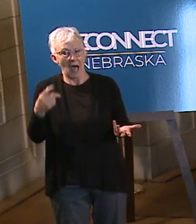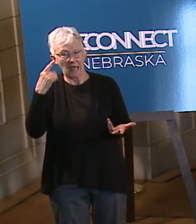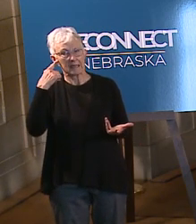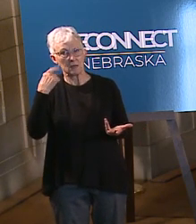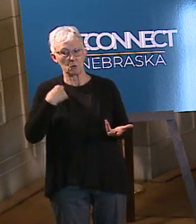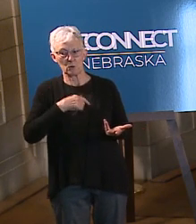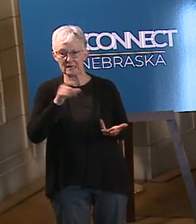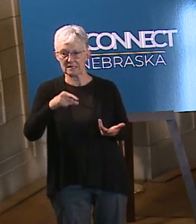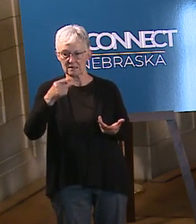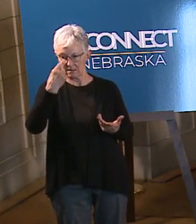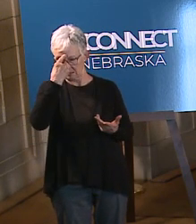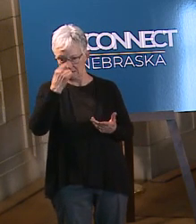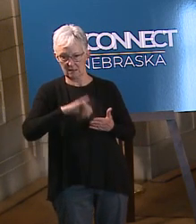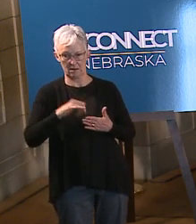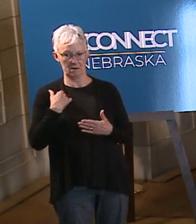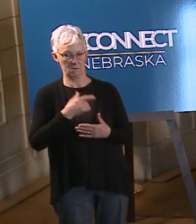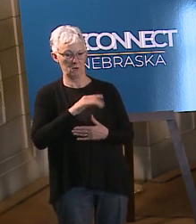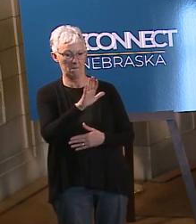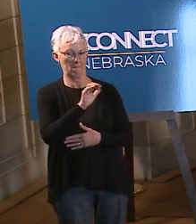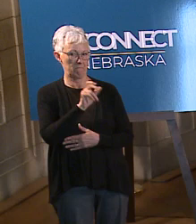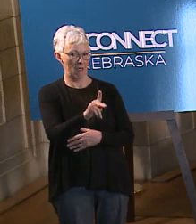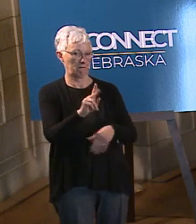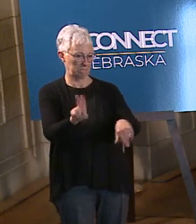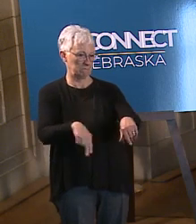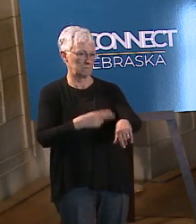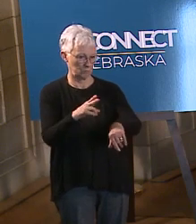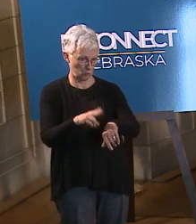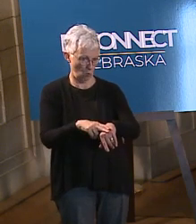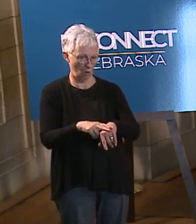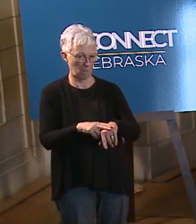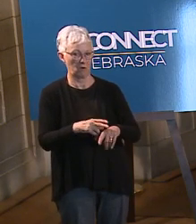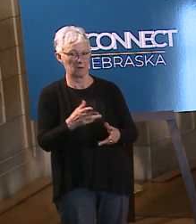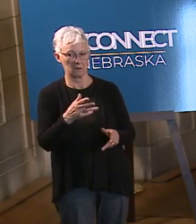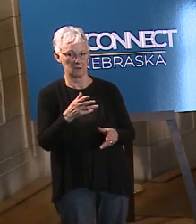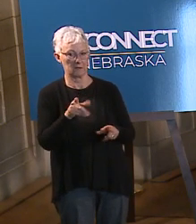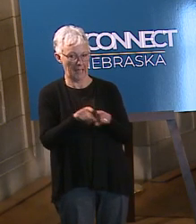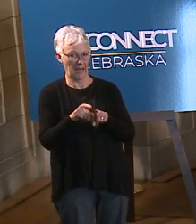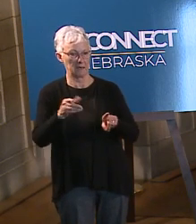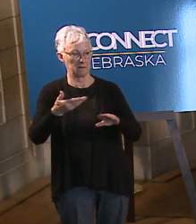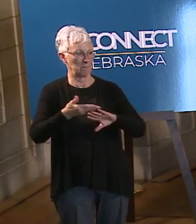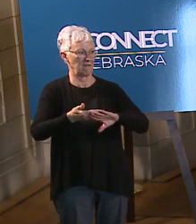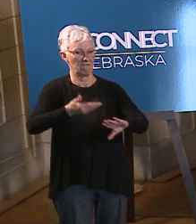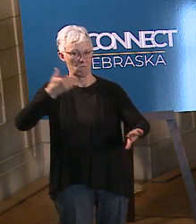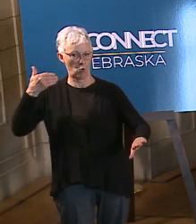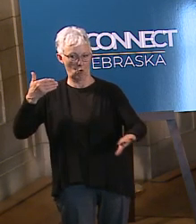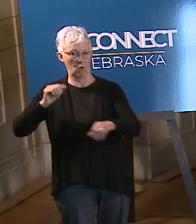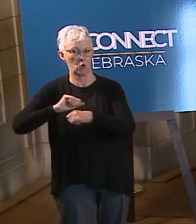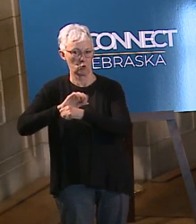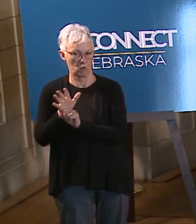I THINK THAT, ANDREW IS ASKING IF WE ARE DECLARING VICTORY. THE WAY TO FRAME THIS, WE ARE